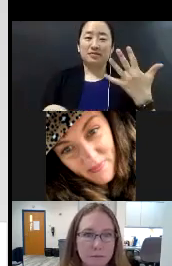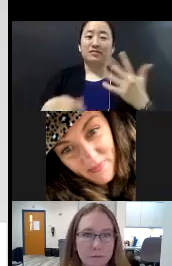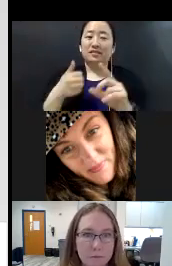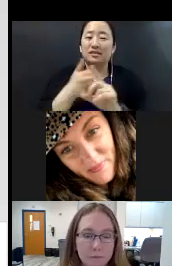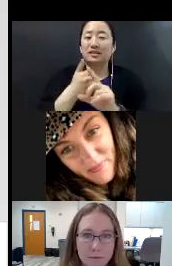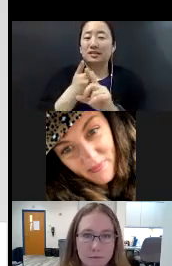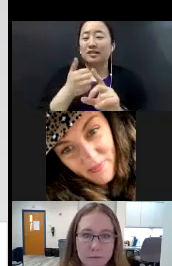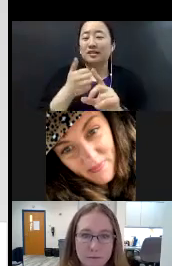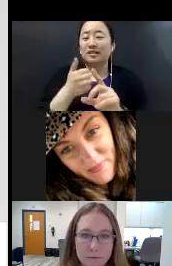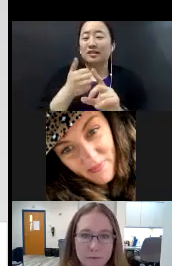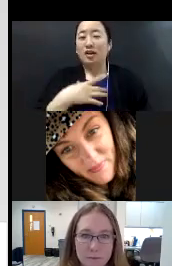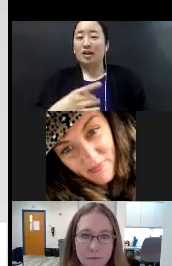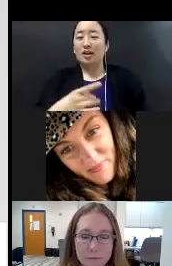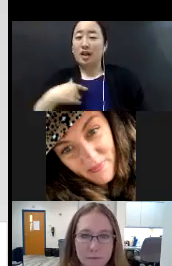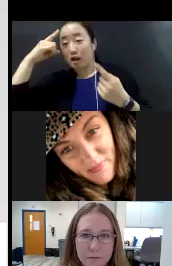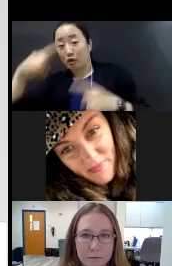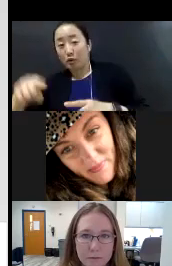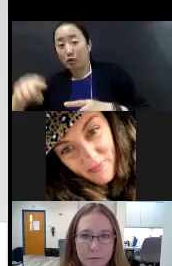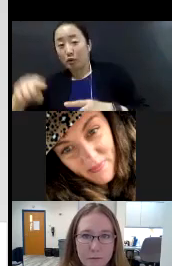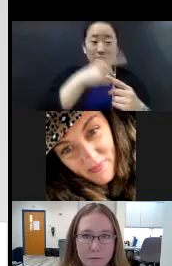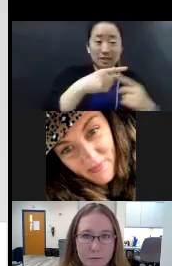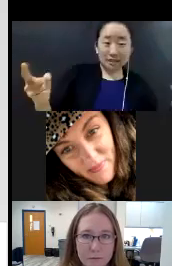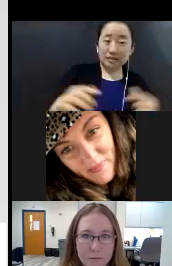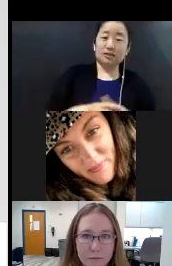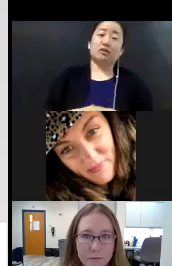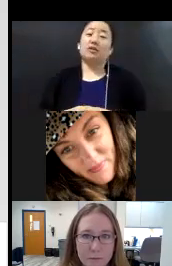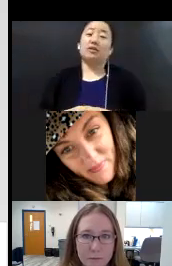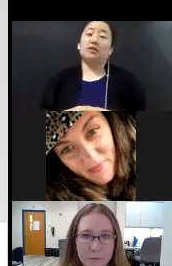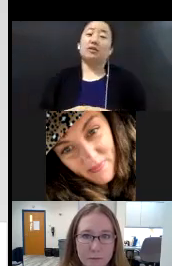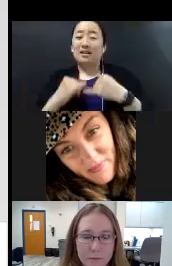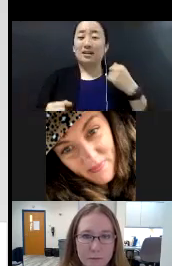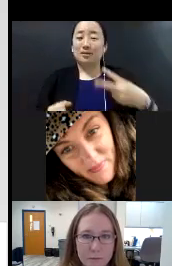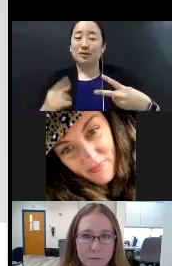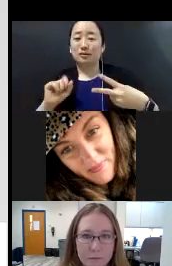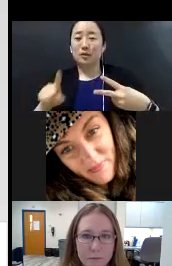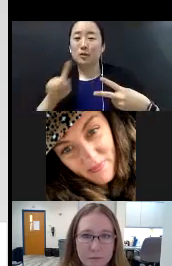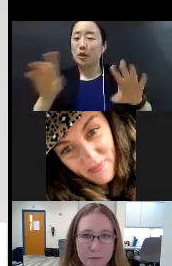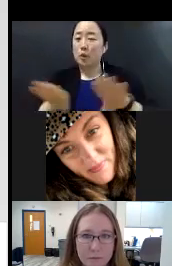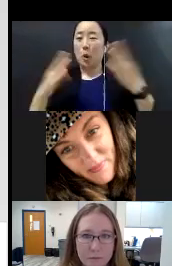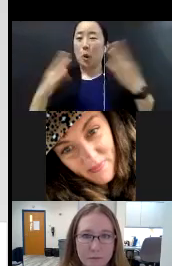DISAGREE TO STRONGLY AGREE. AND THEN WE CAN GET CONSTRUCTIVE FEEDBACK FROM